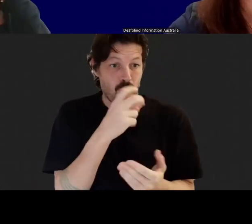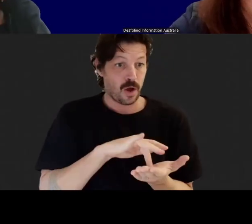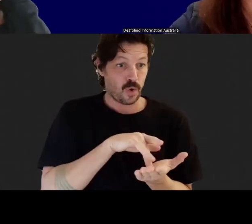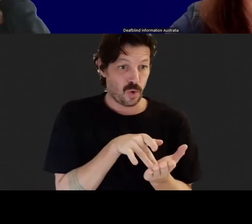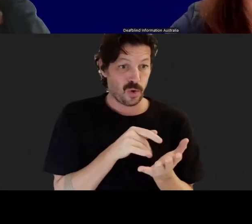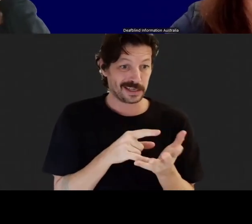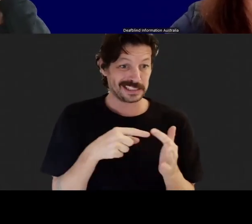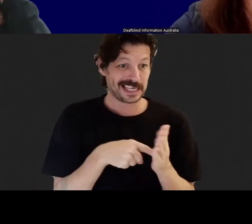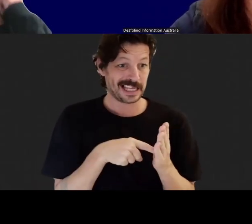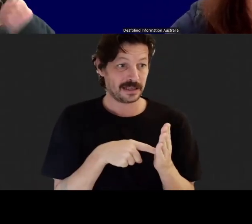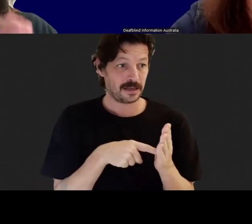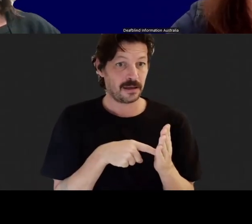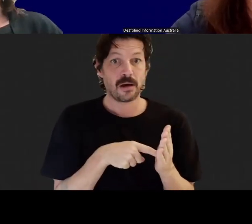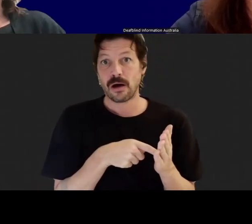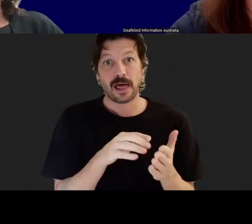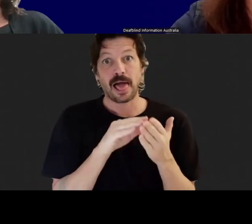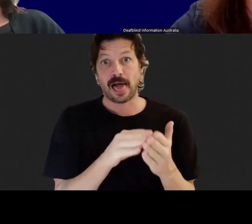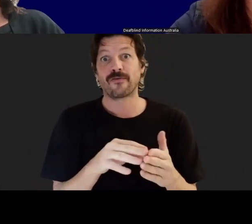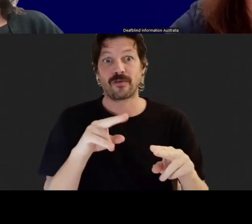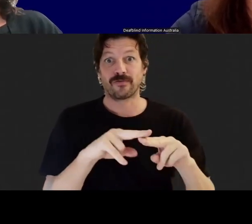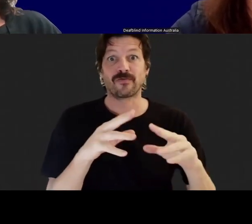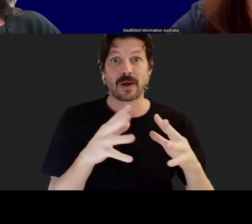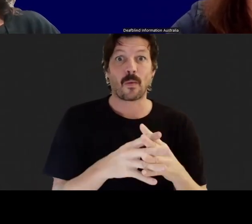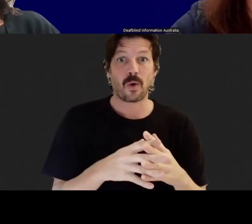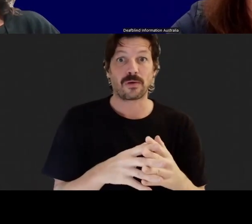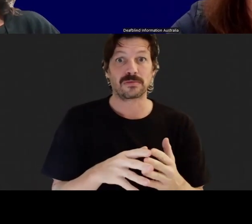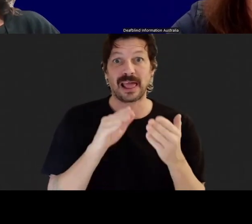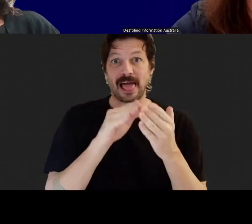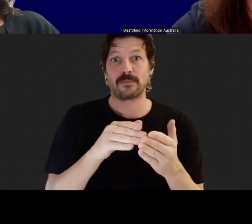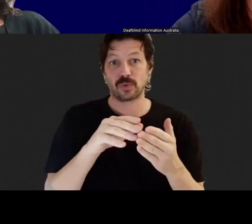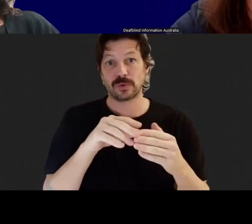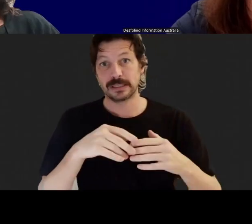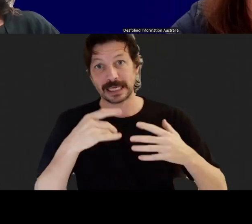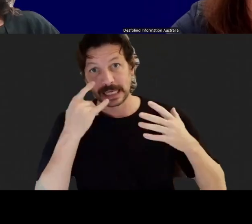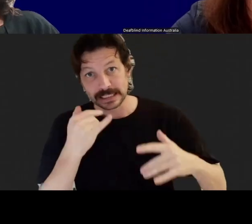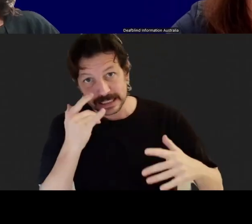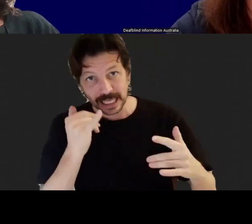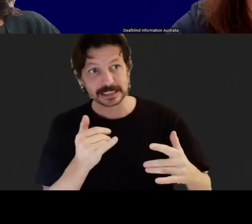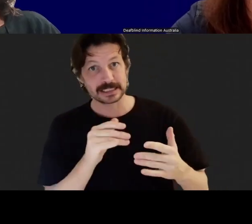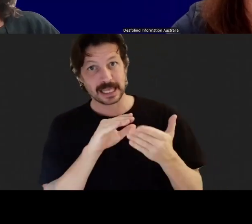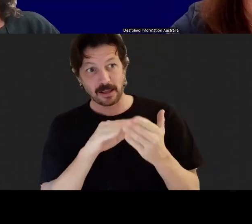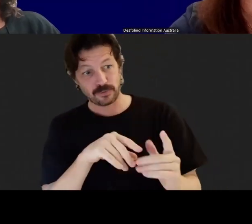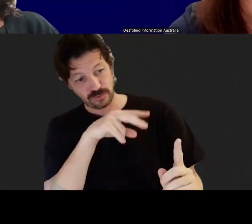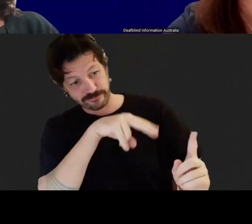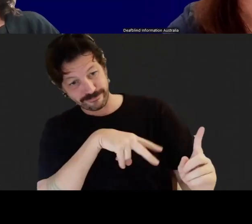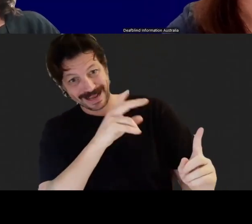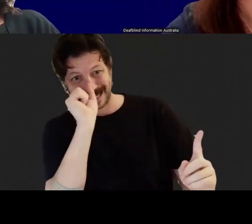helpful framework for assessment and understanding the needs of the person with deafblindness.